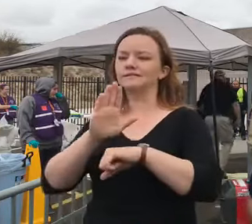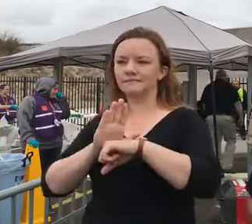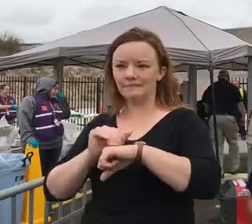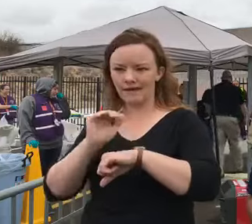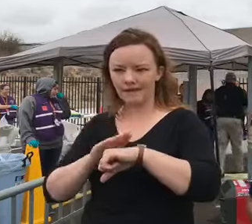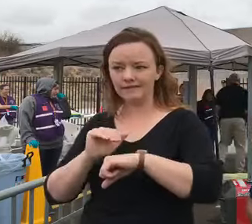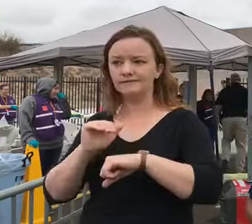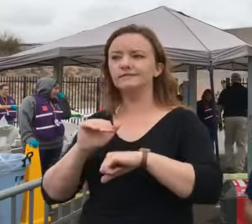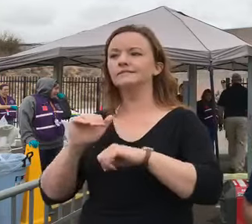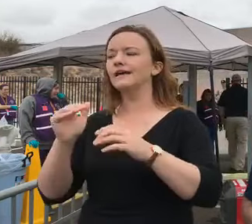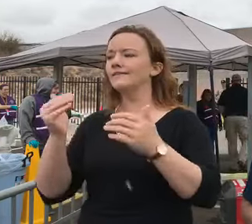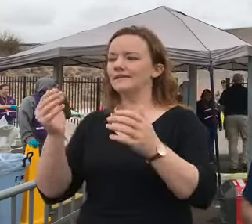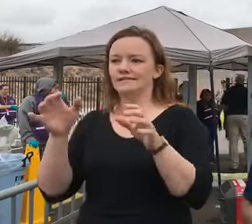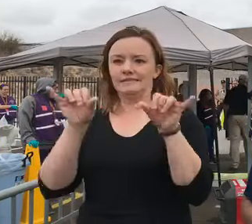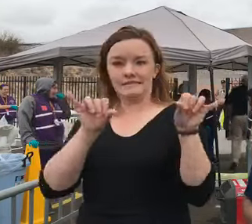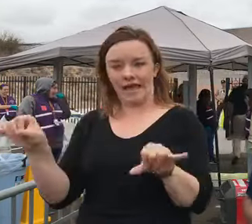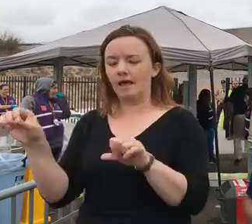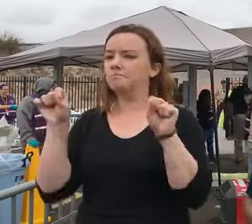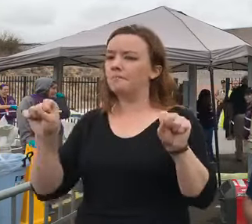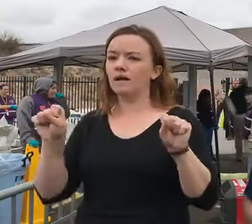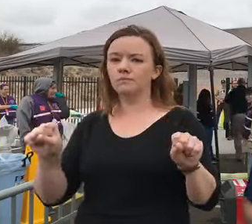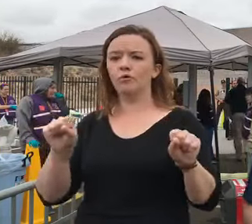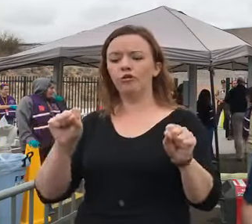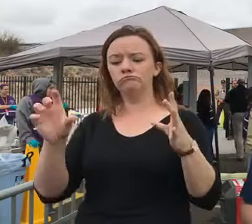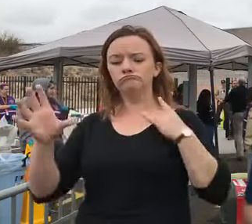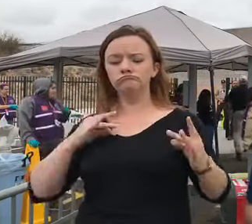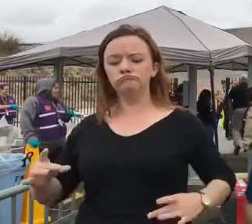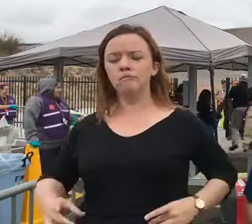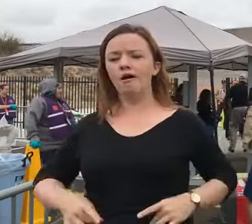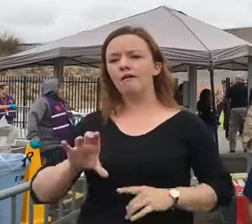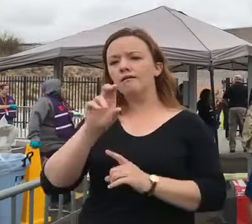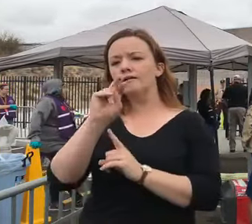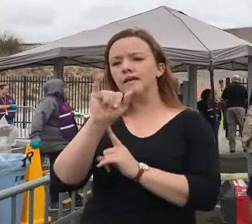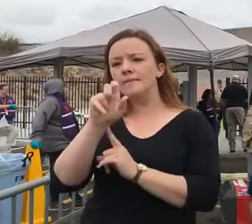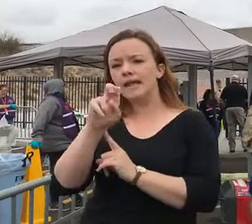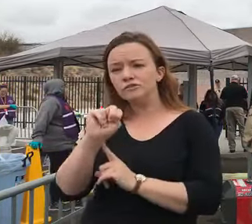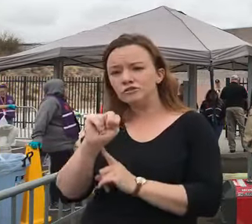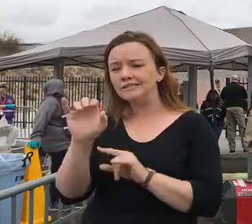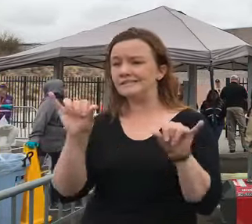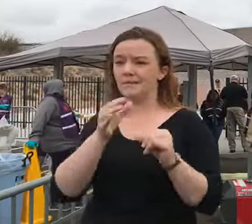have the same possibility of getting radiological contamination just like you and so we have